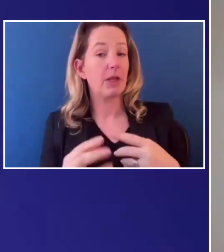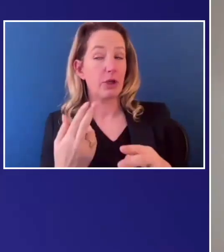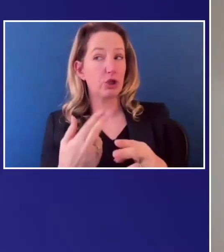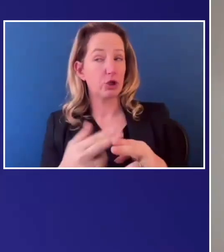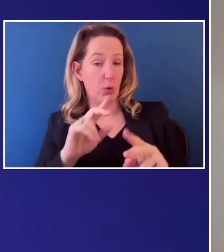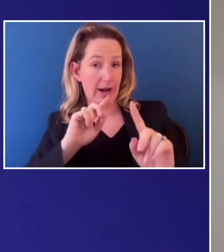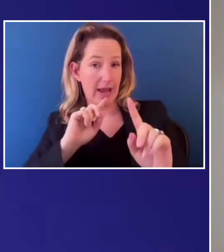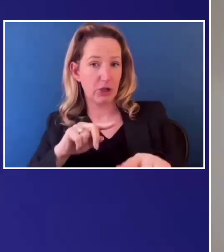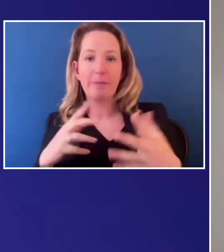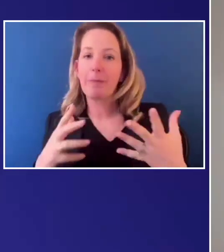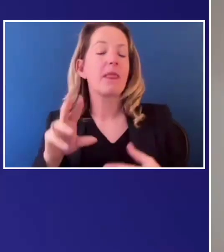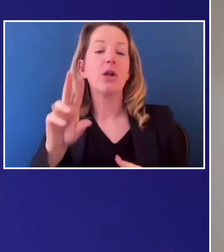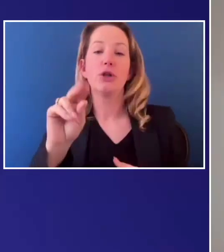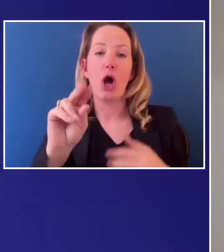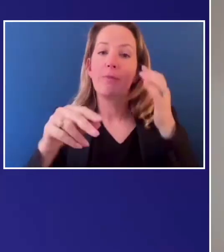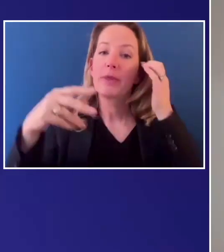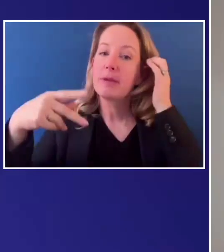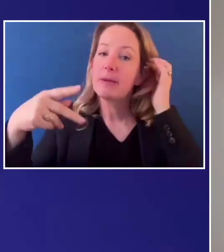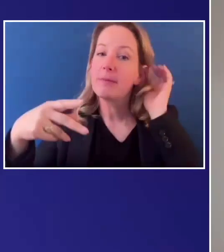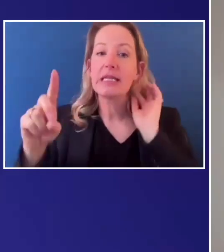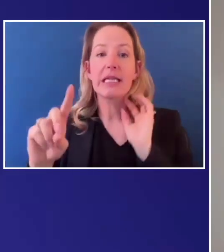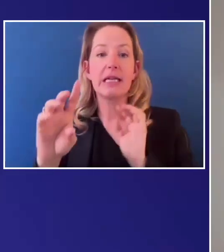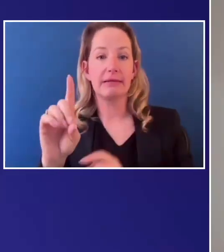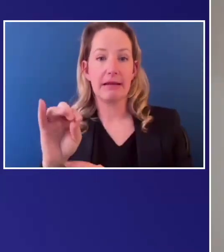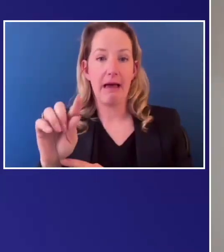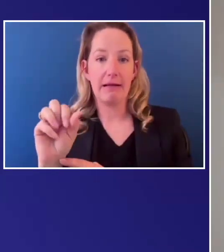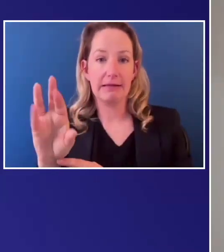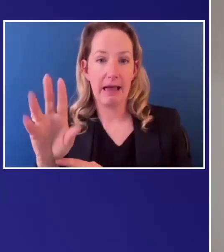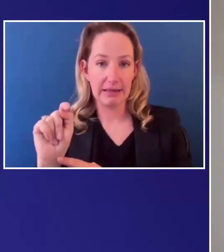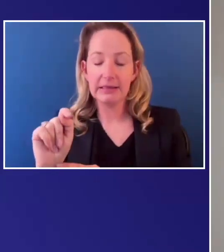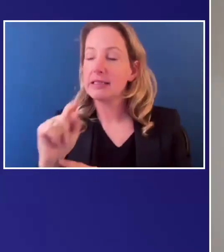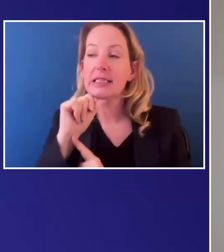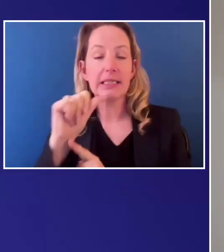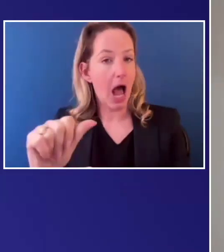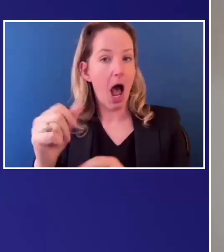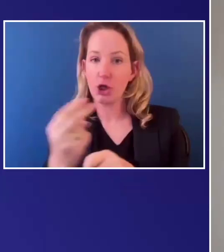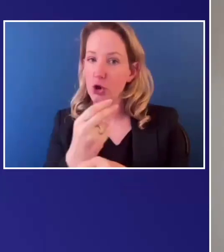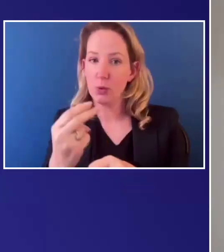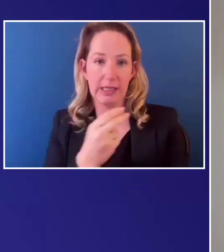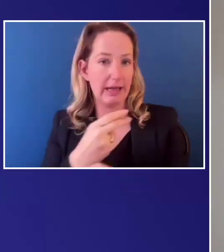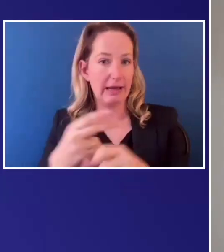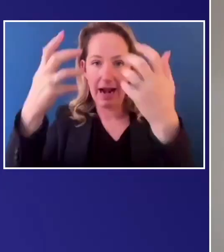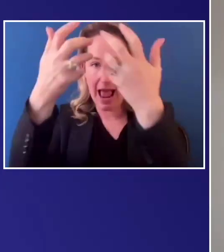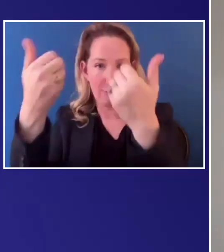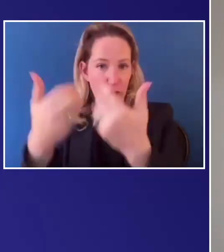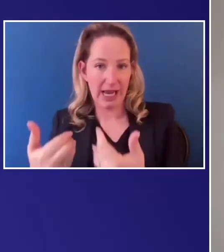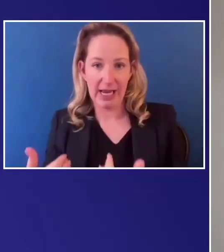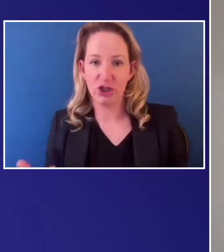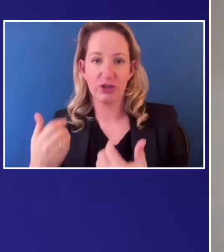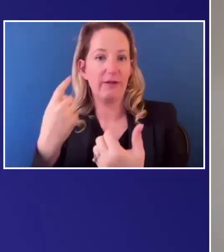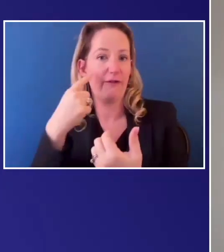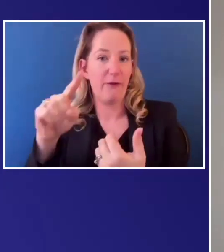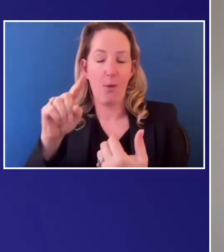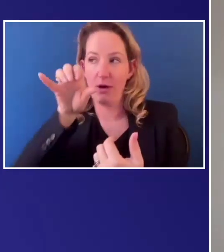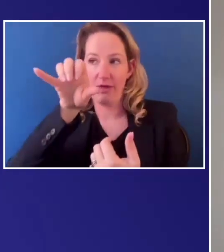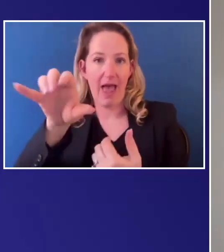The existing PD data set that was published is not using an aggregation -- is not, is not doing that -- the aggregation.